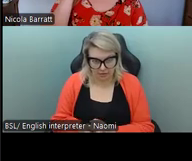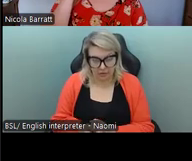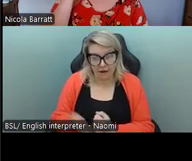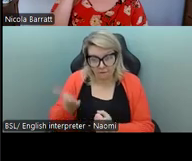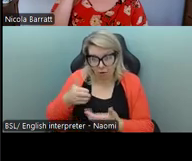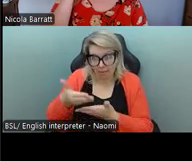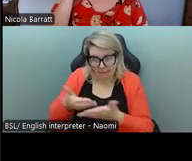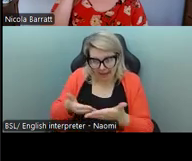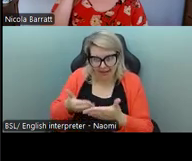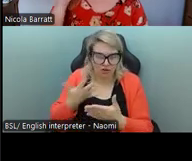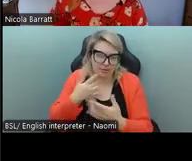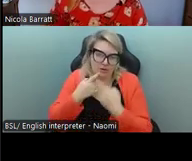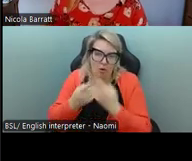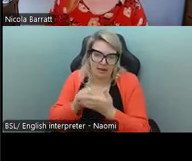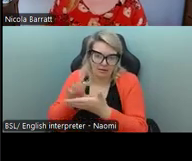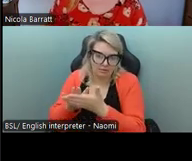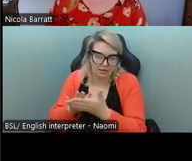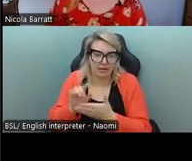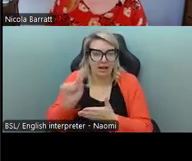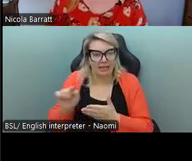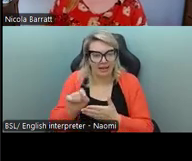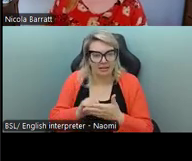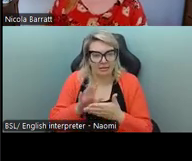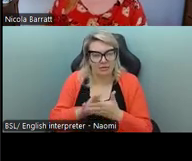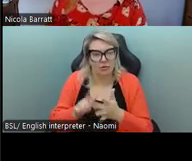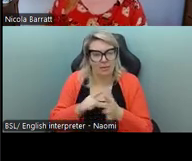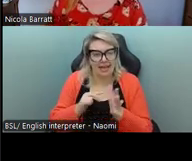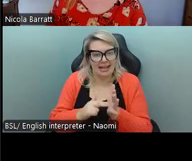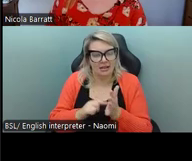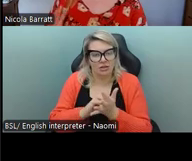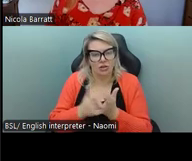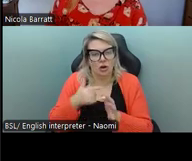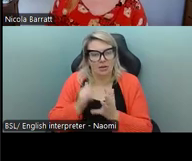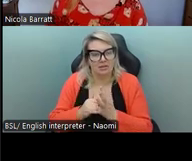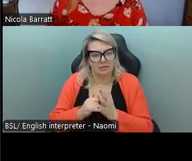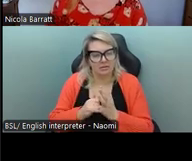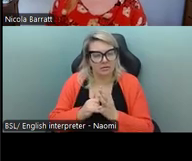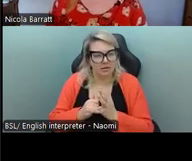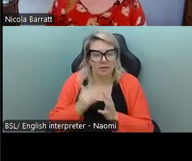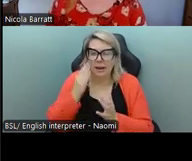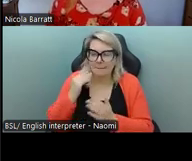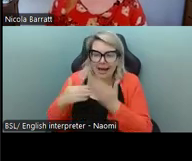They've commented on a post from Ian Thomas about Black History Month. It's very relevant to their organization.